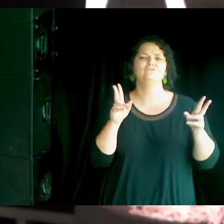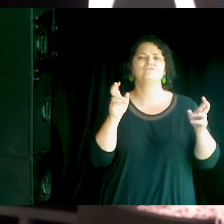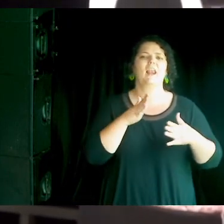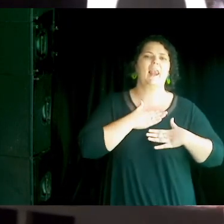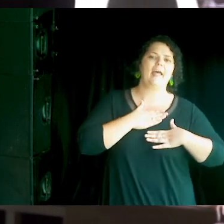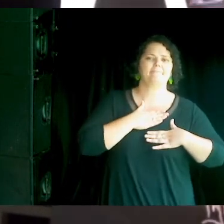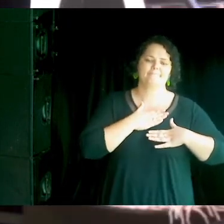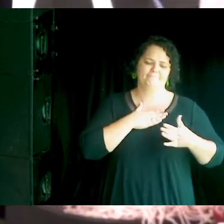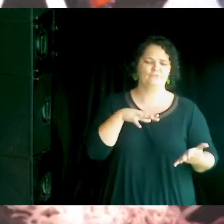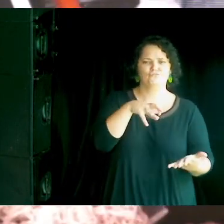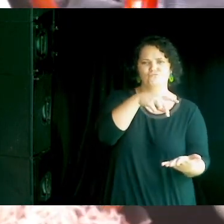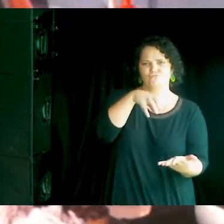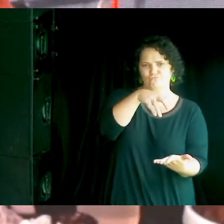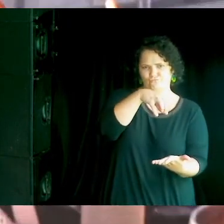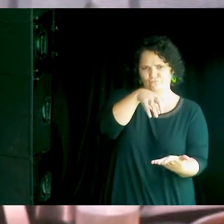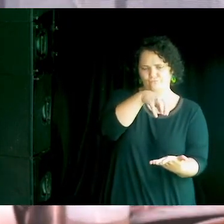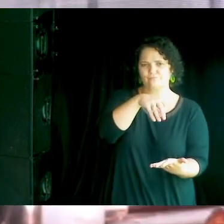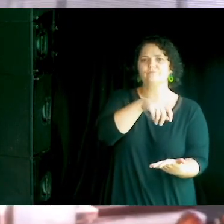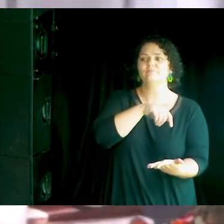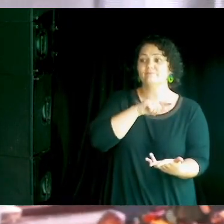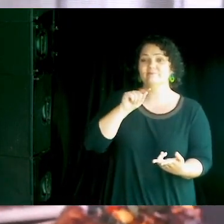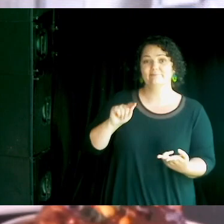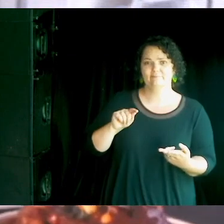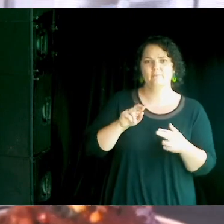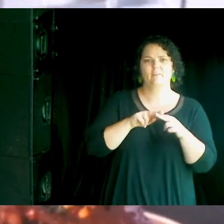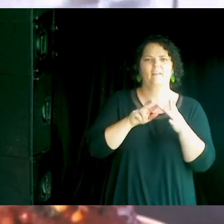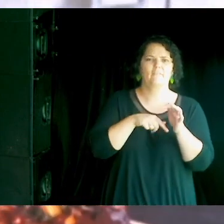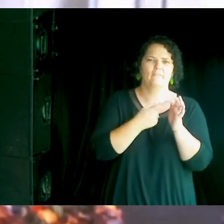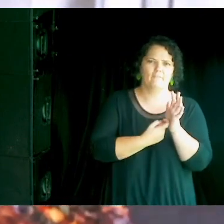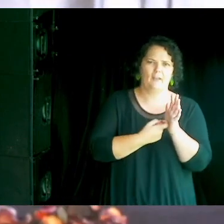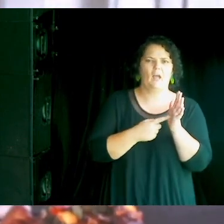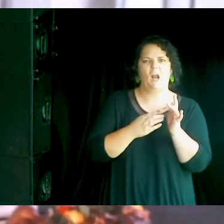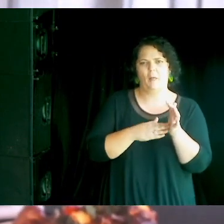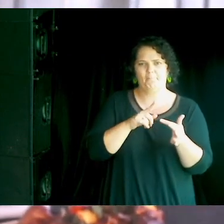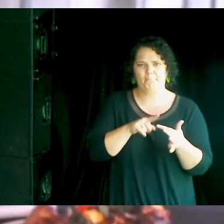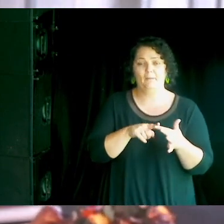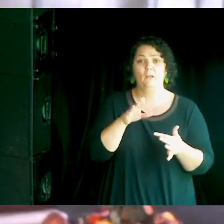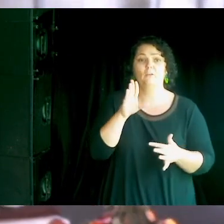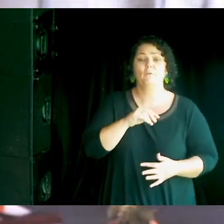is a finger lime from my garden I do love to use finger lime because first it's native to Australia